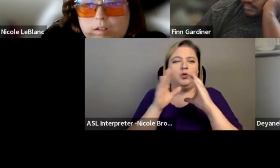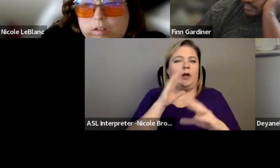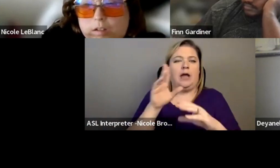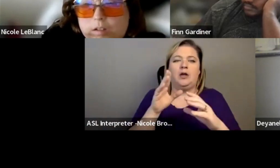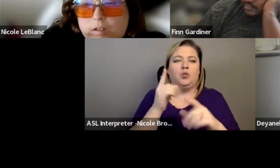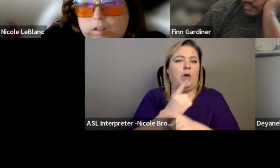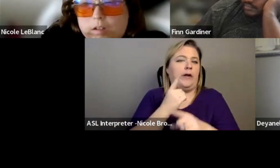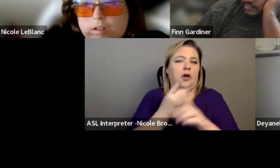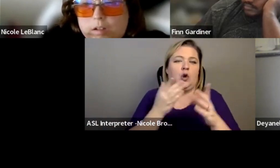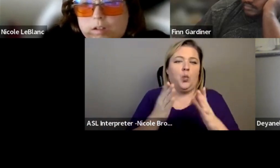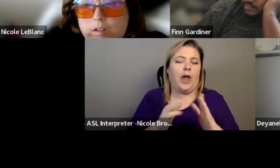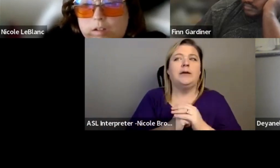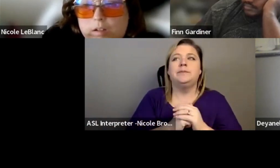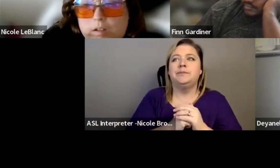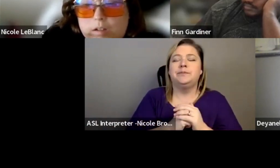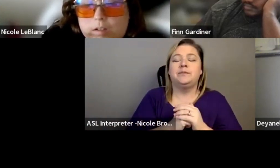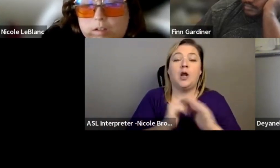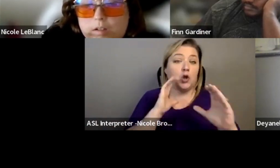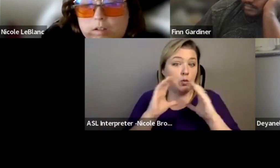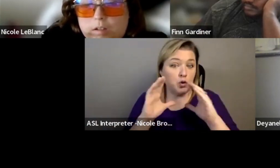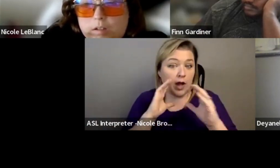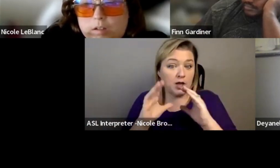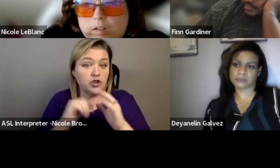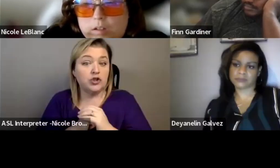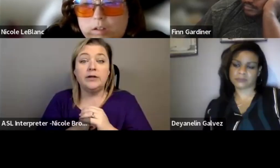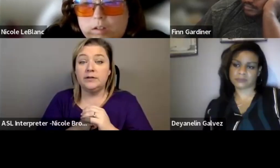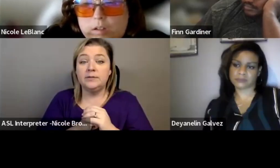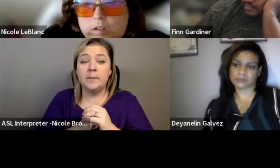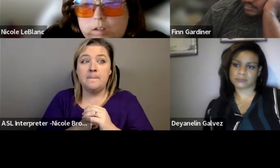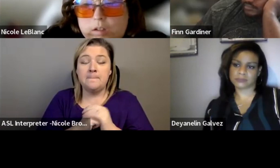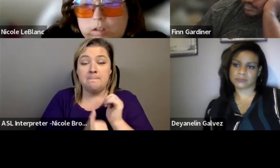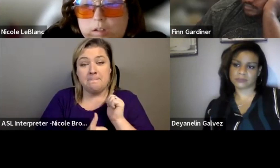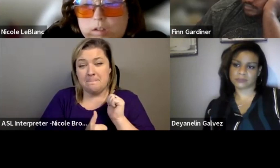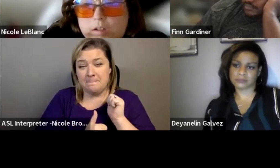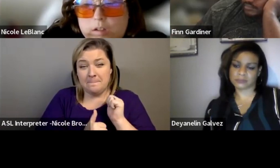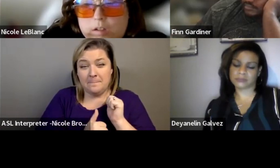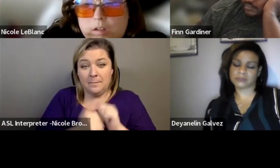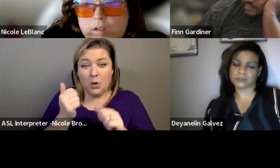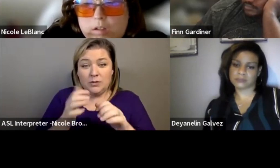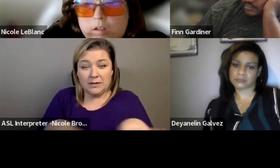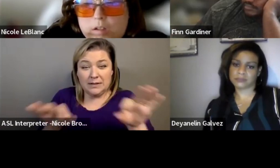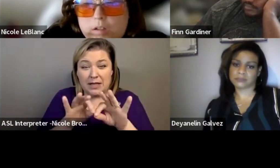Communication is I think, the most essential support to make